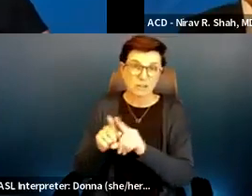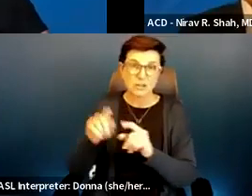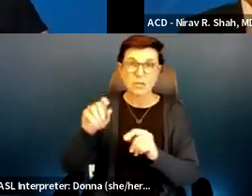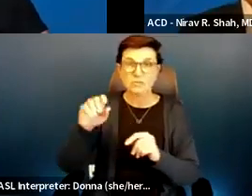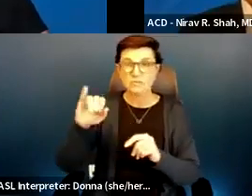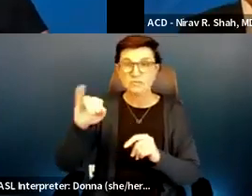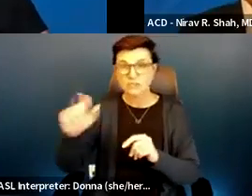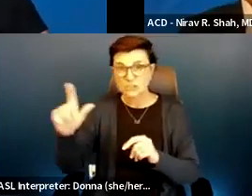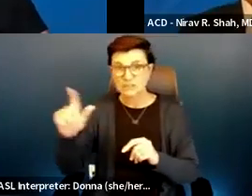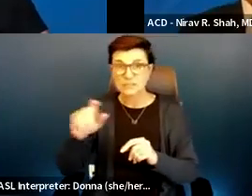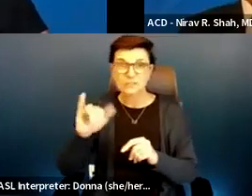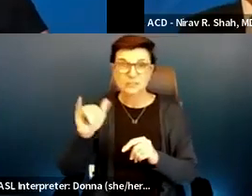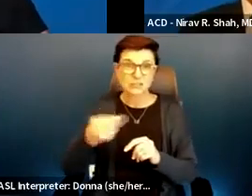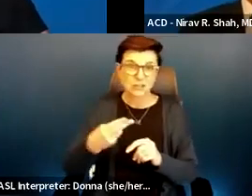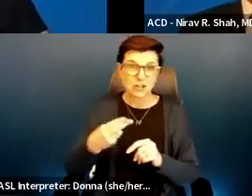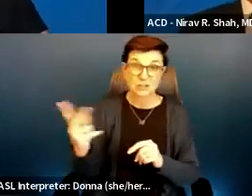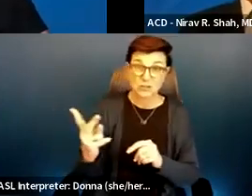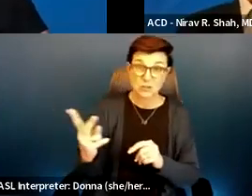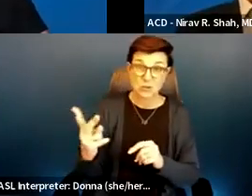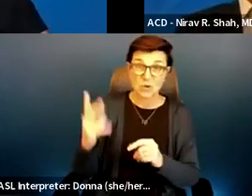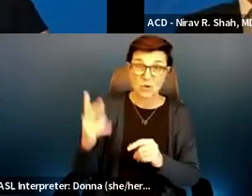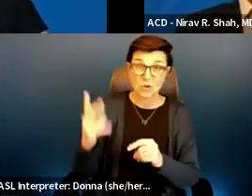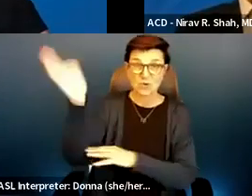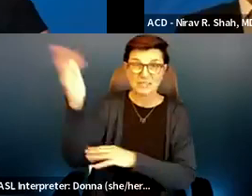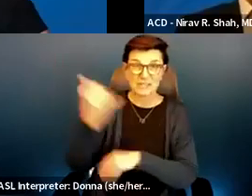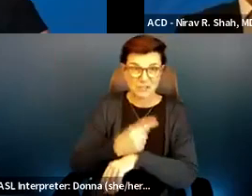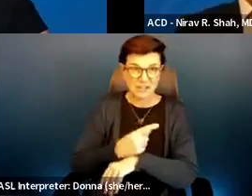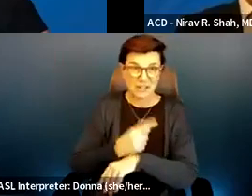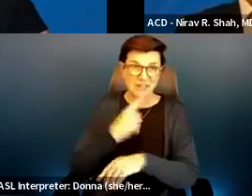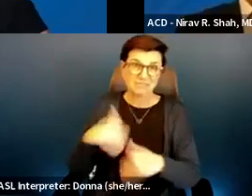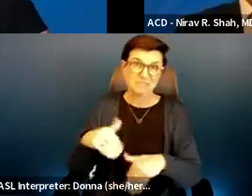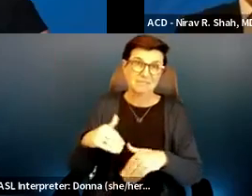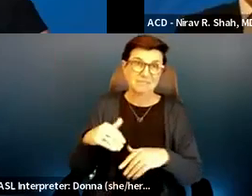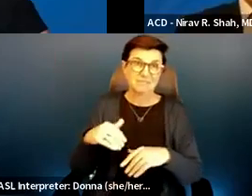And the good news for the committee and for CDC is that that was only one of the terms